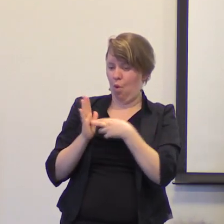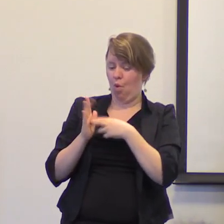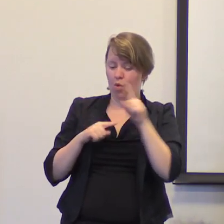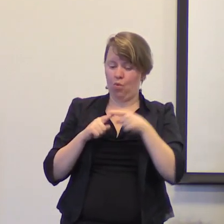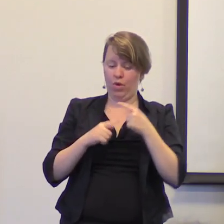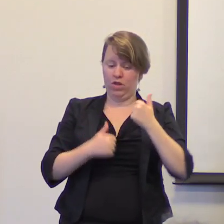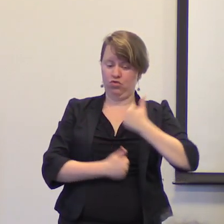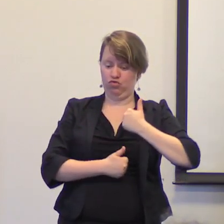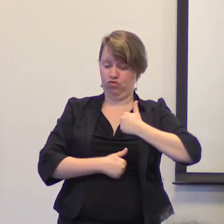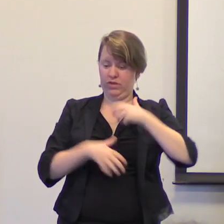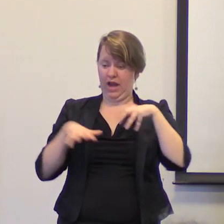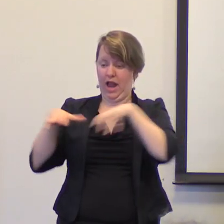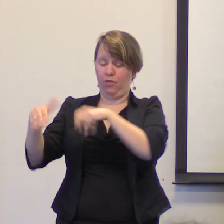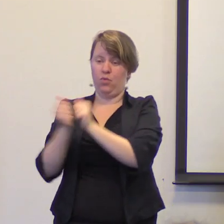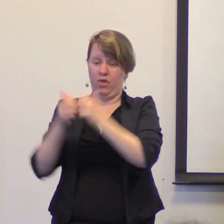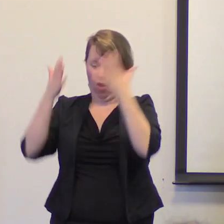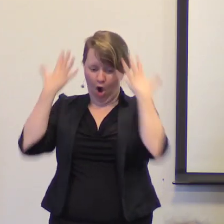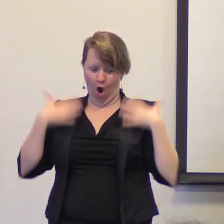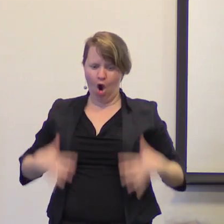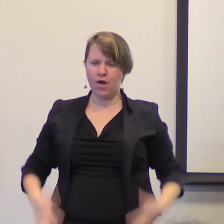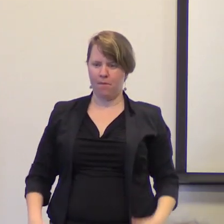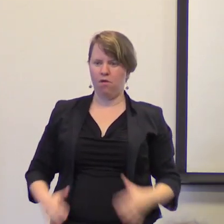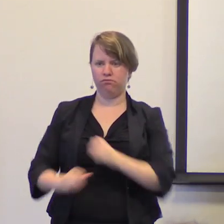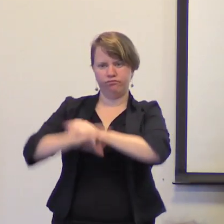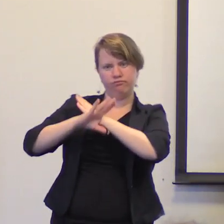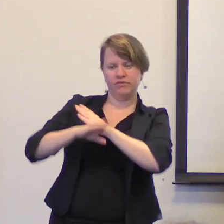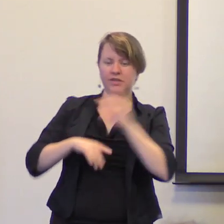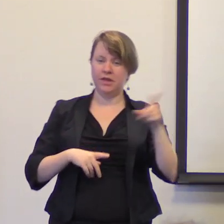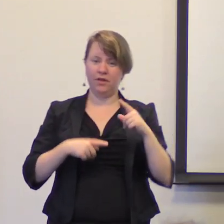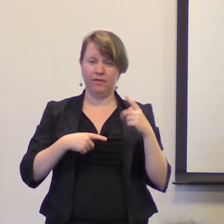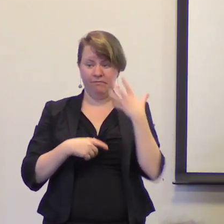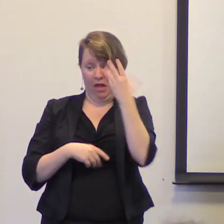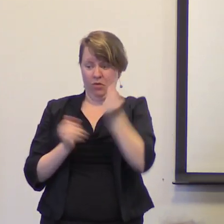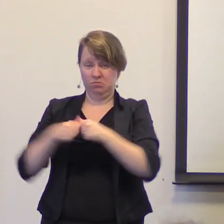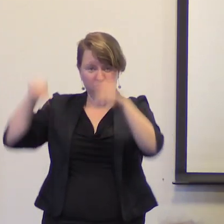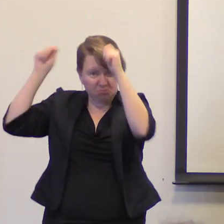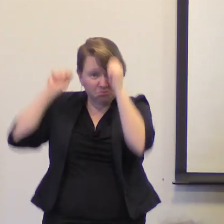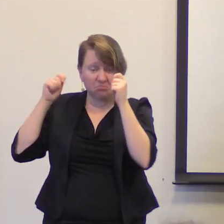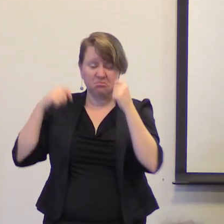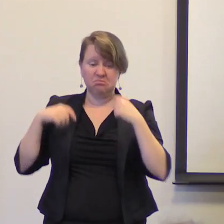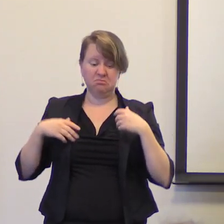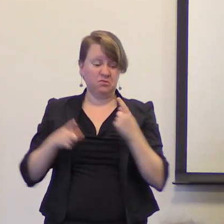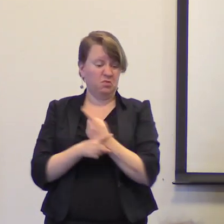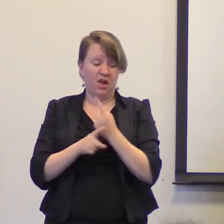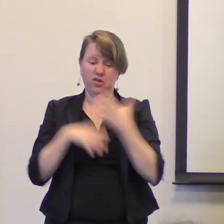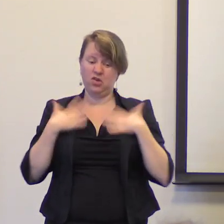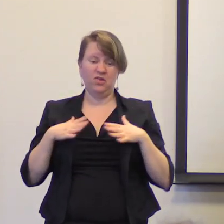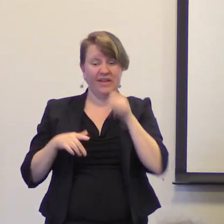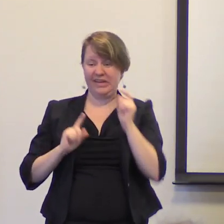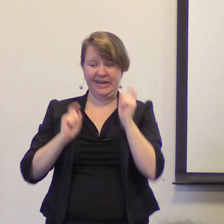out there with their body armor, Hameed was out there wearing his baseball cap and his sweatshirt because he didn't get body armor.